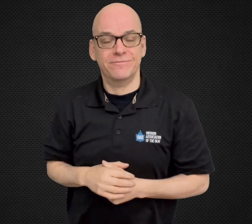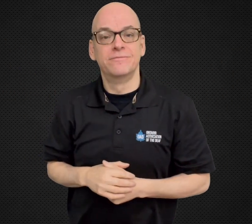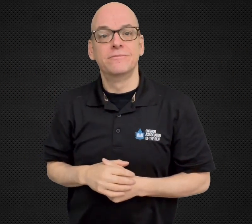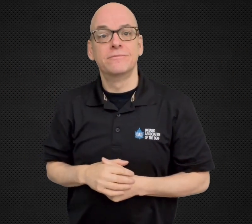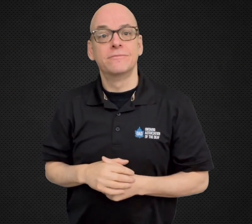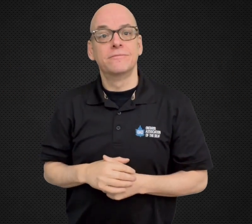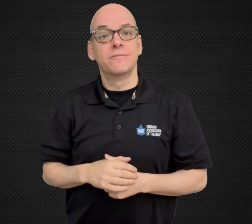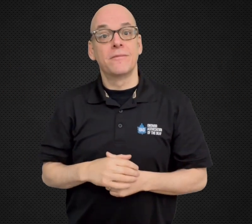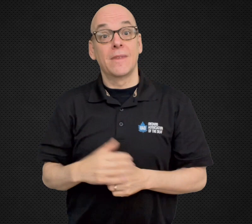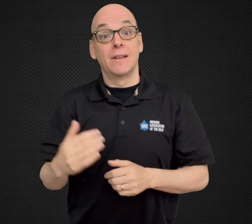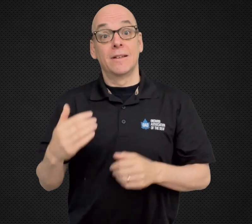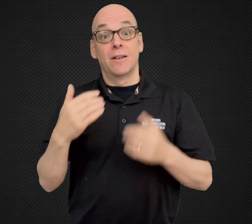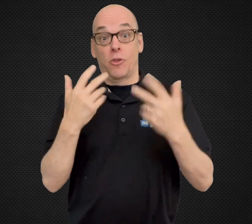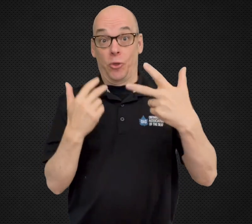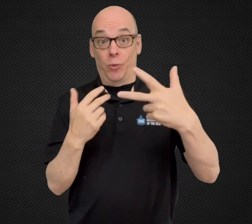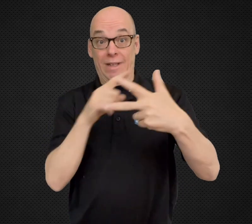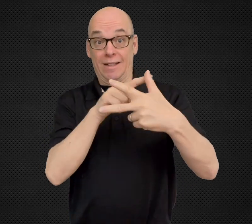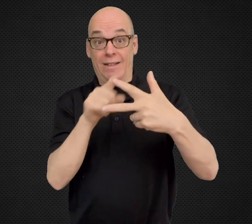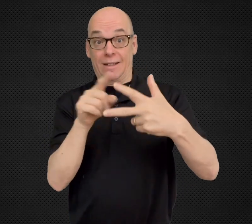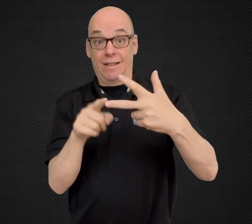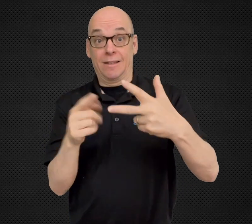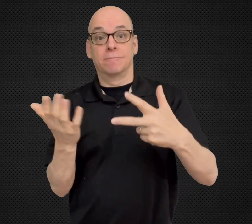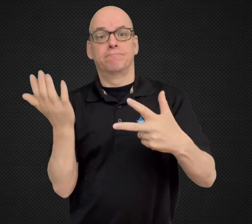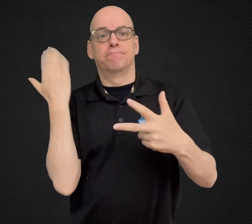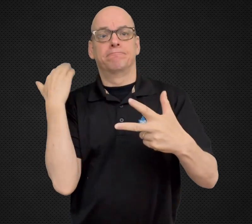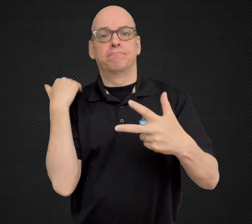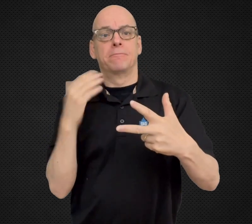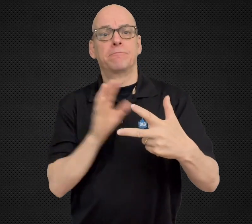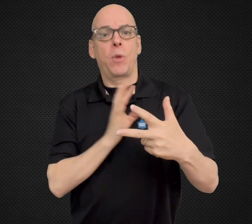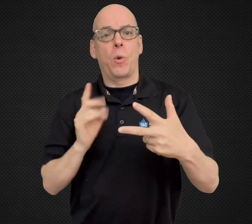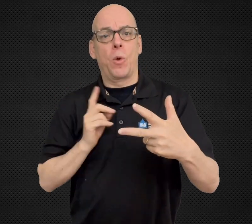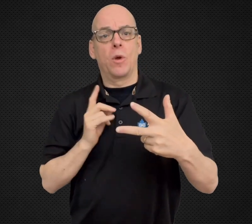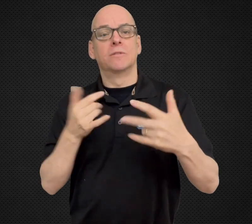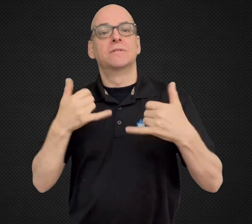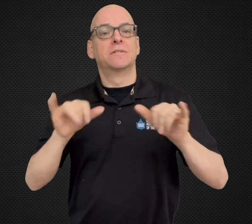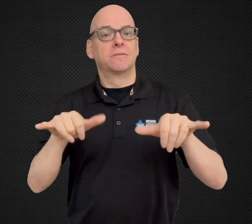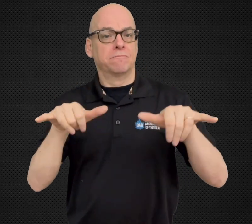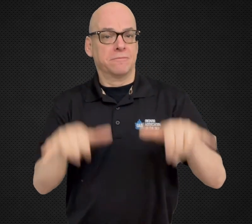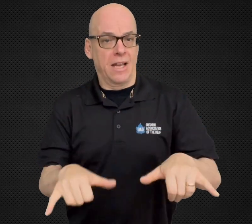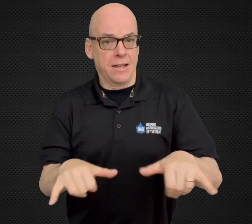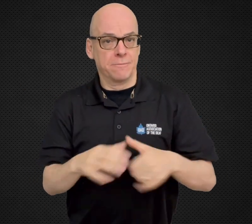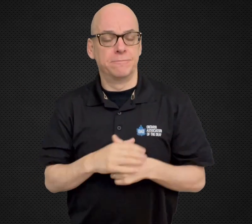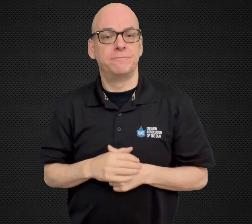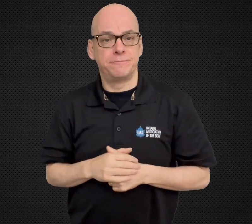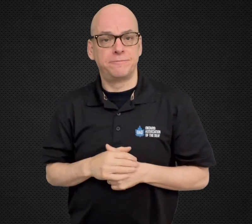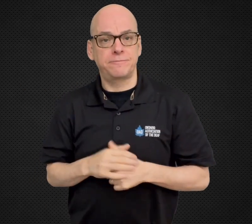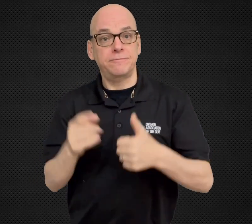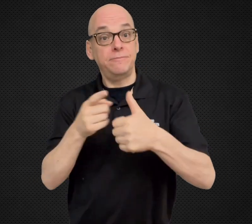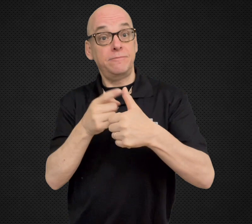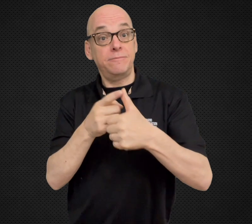There are three members Board members from the previous term who will be staying on.